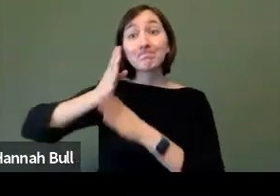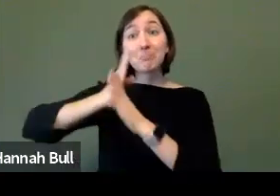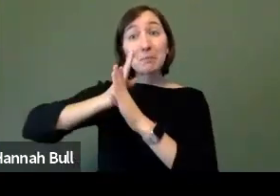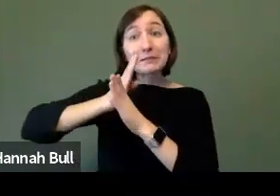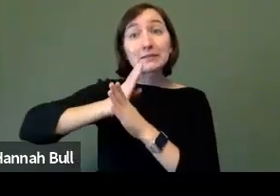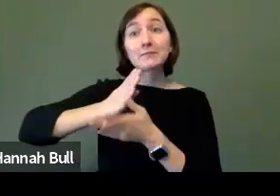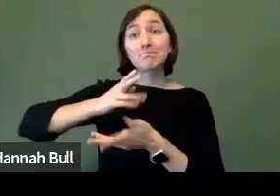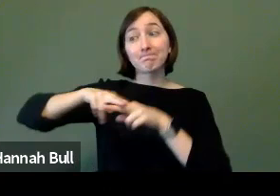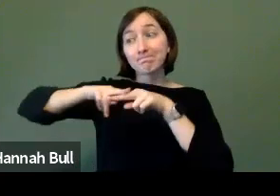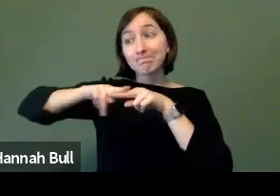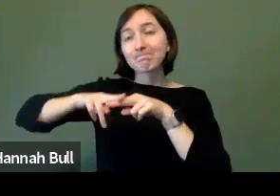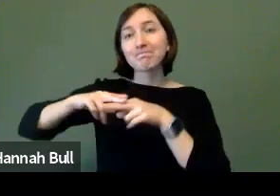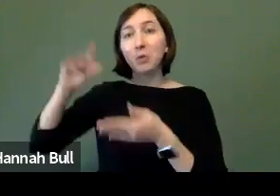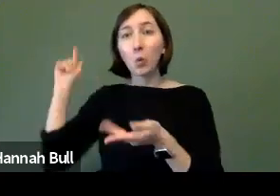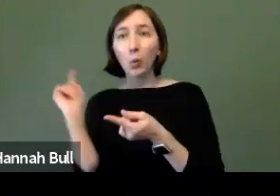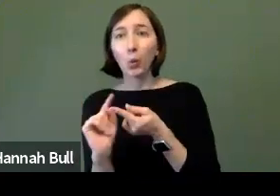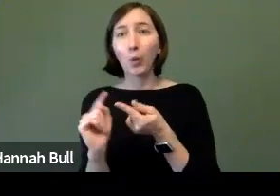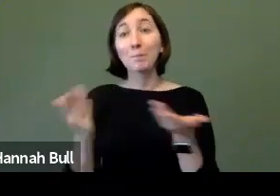Here in Atlanta we have MARTA.